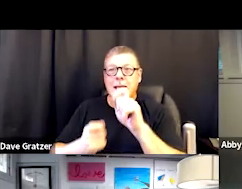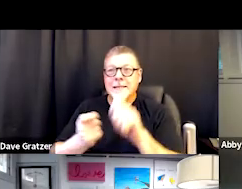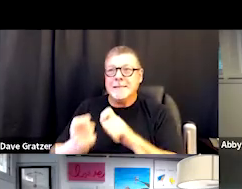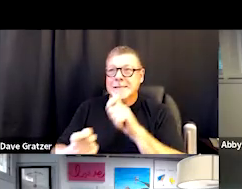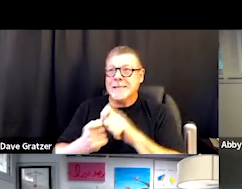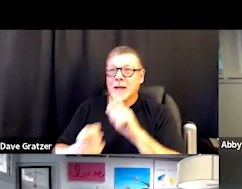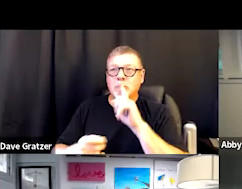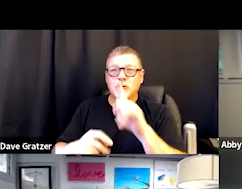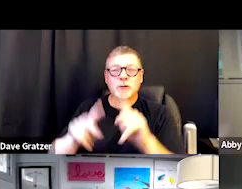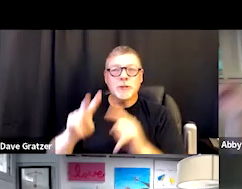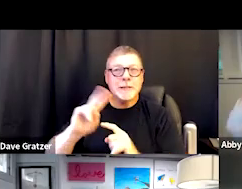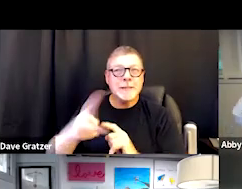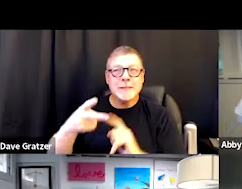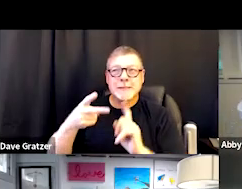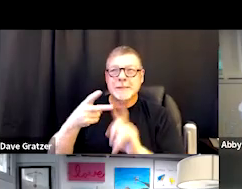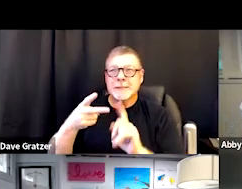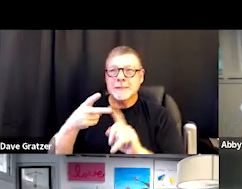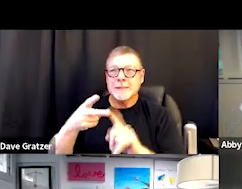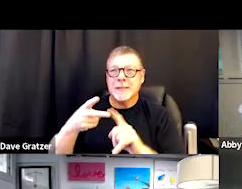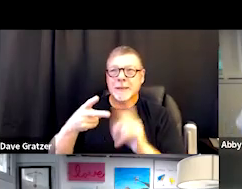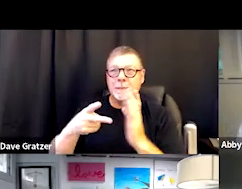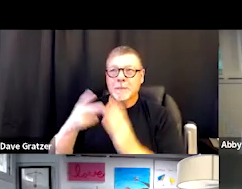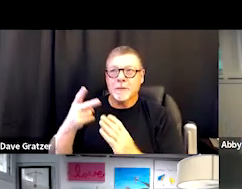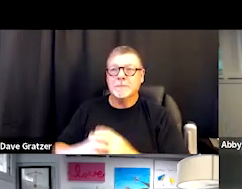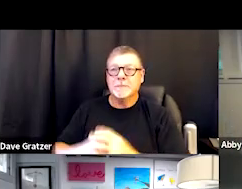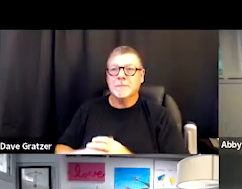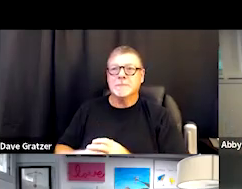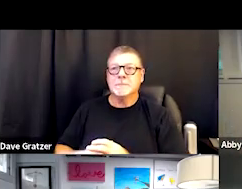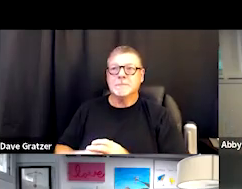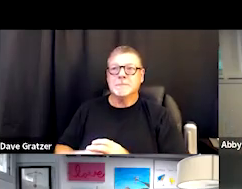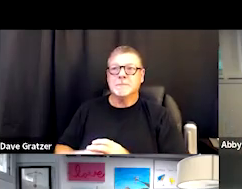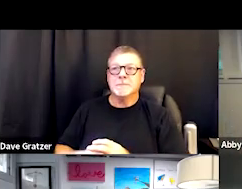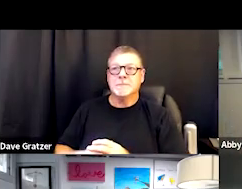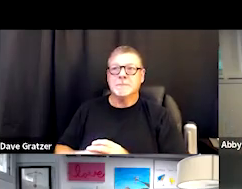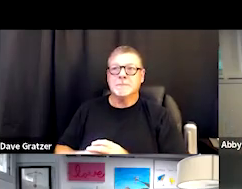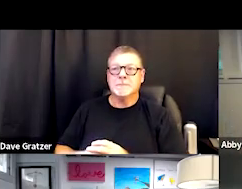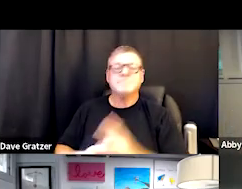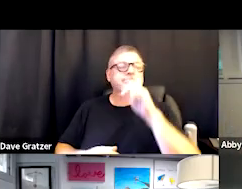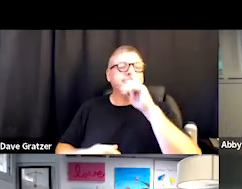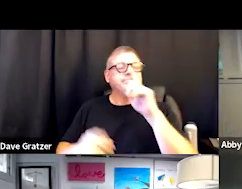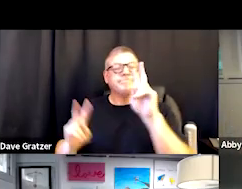for the second part of the question though. I think just looking through, if we, let's say you're working with someone